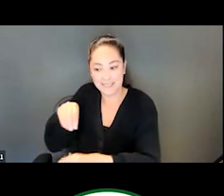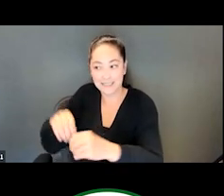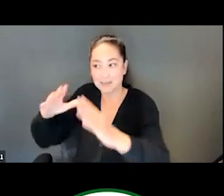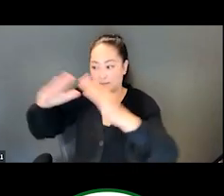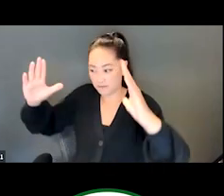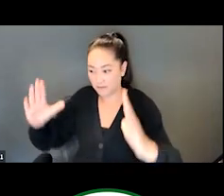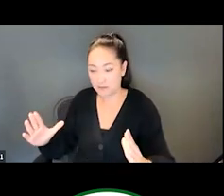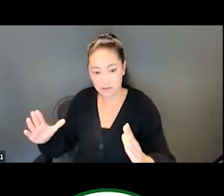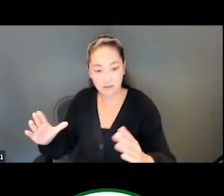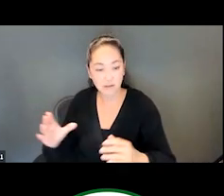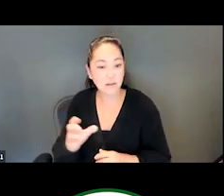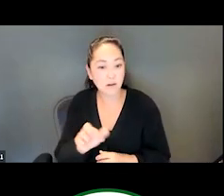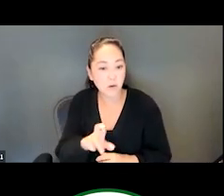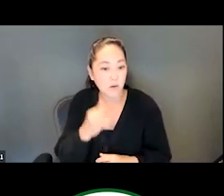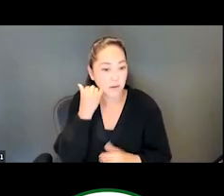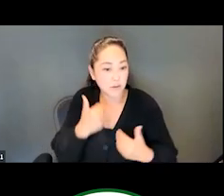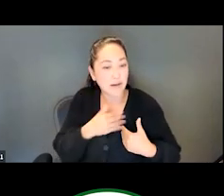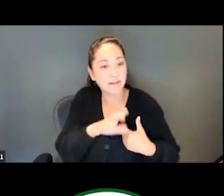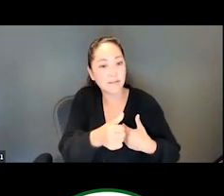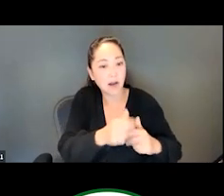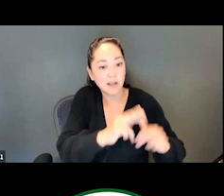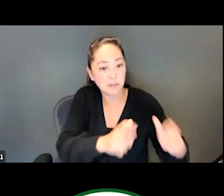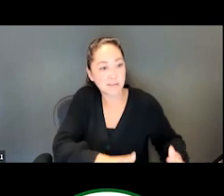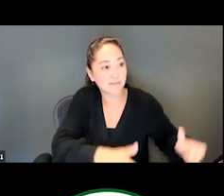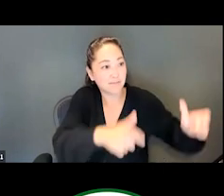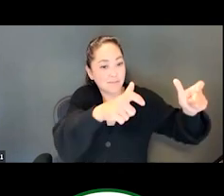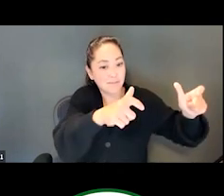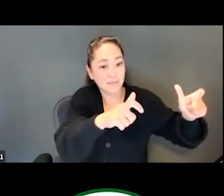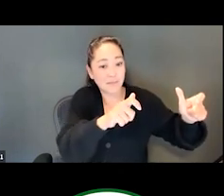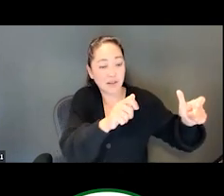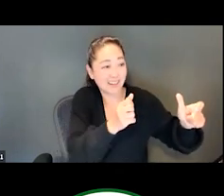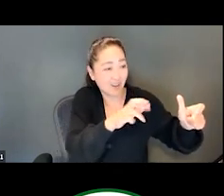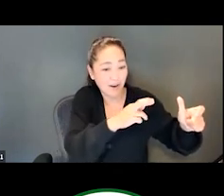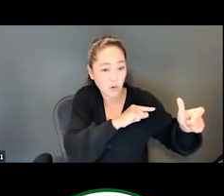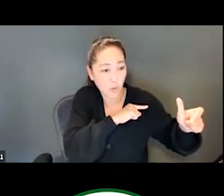Vax systems and Happy Air filters and wildfire rated Happy Air filters which are not the